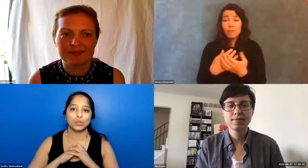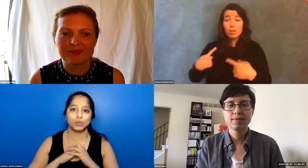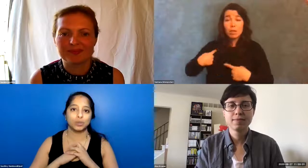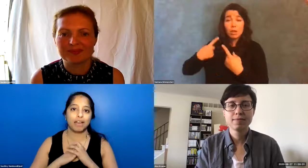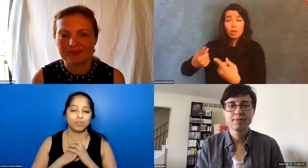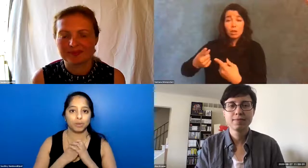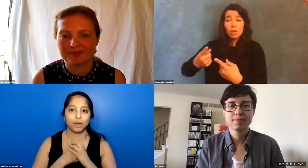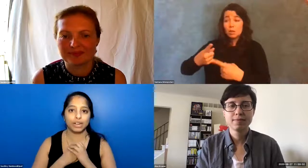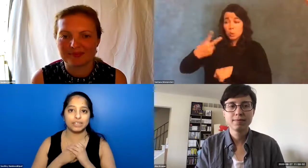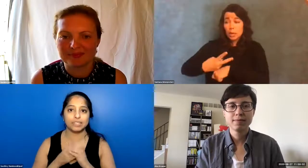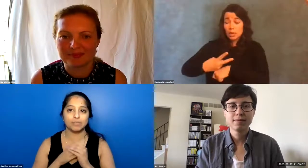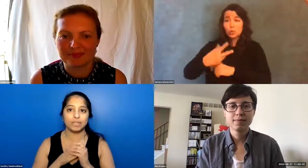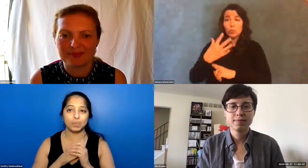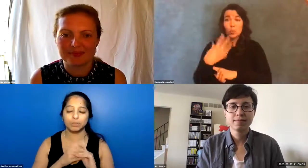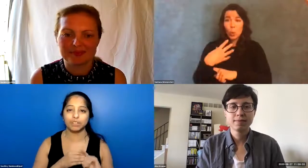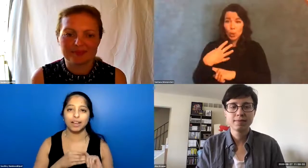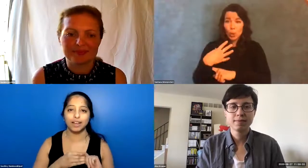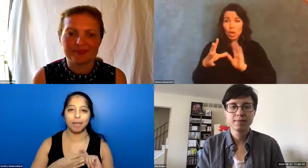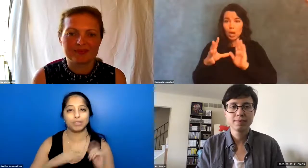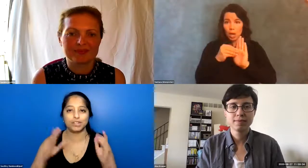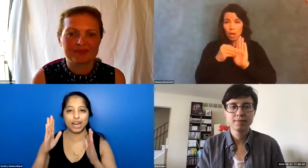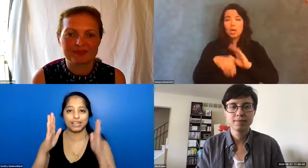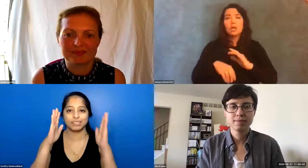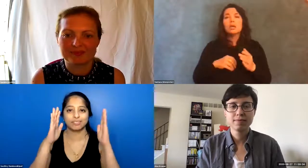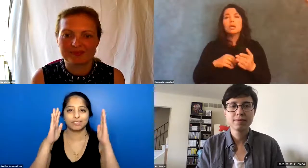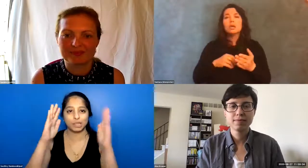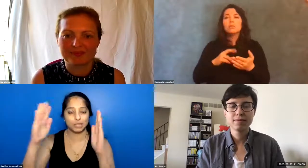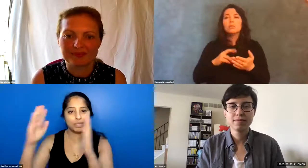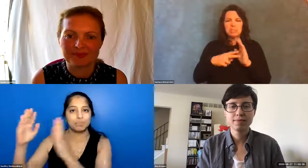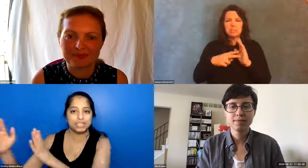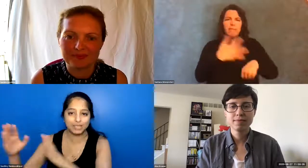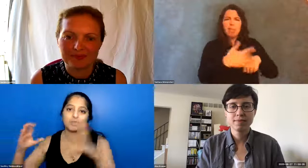So we will have the recordings available -- I'm going to try to cut them into pieces so that